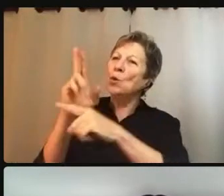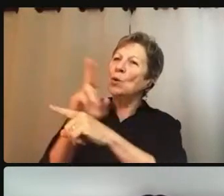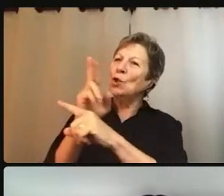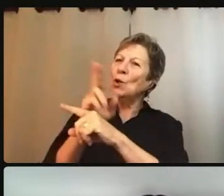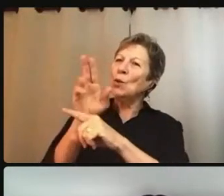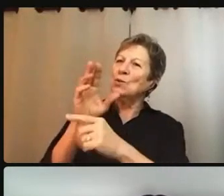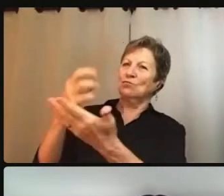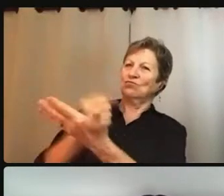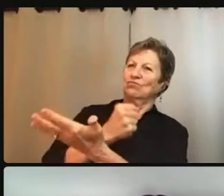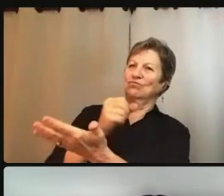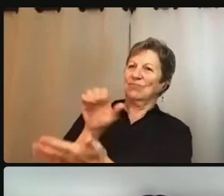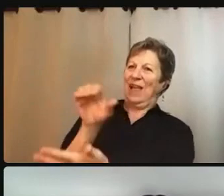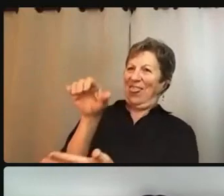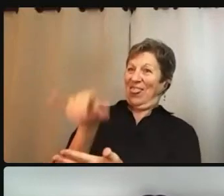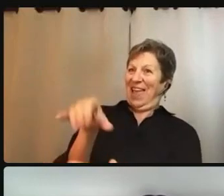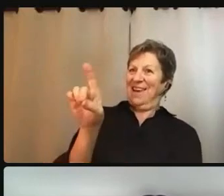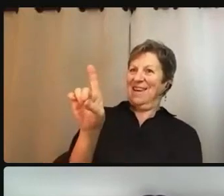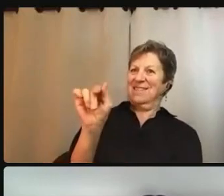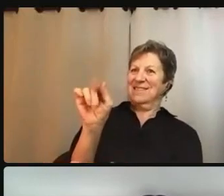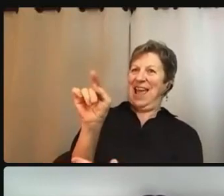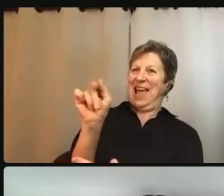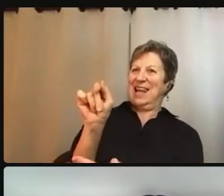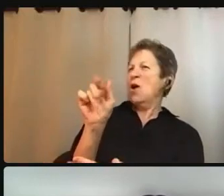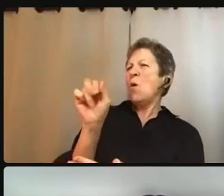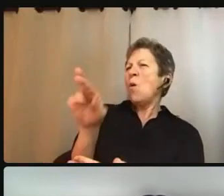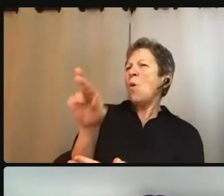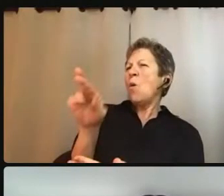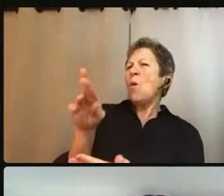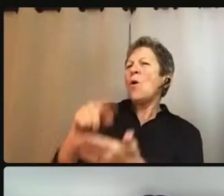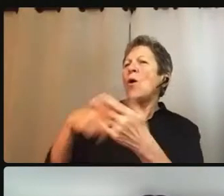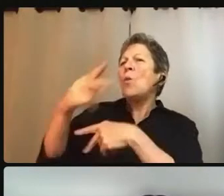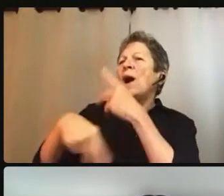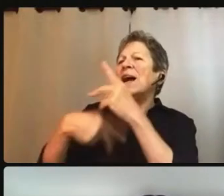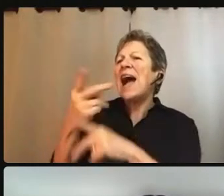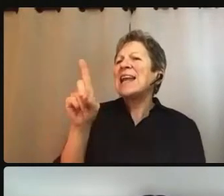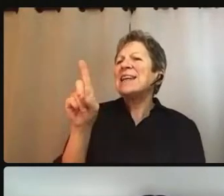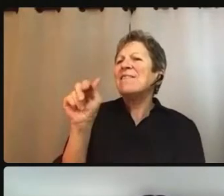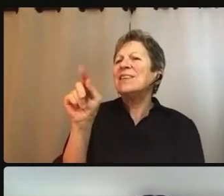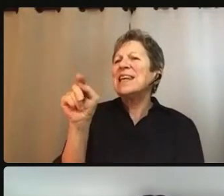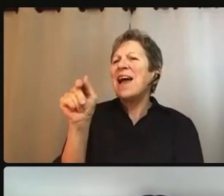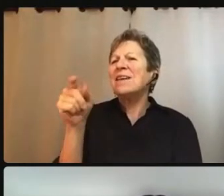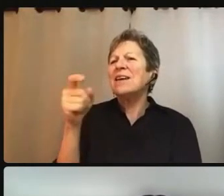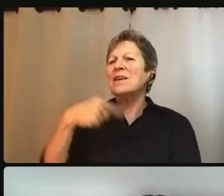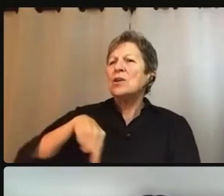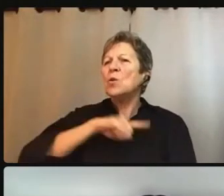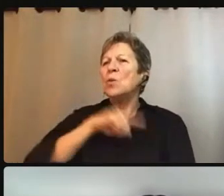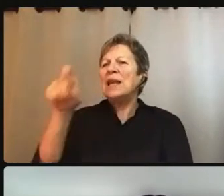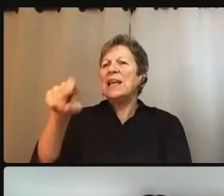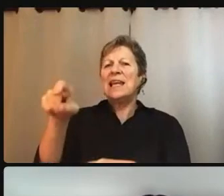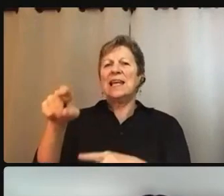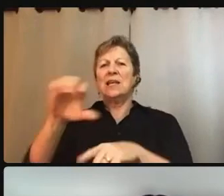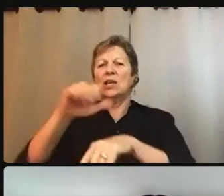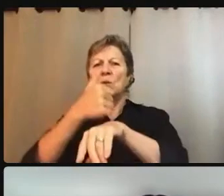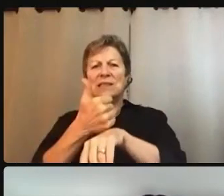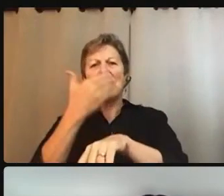YOU THINK THAT NEED TO BE